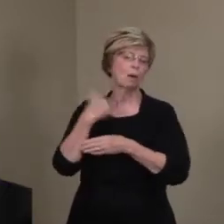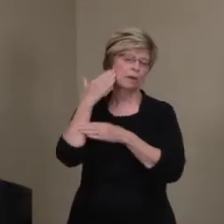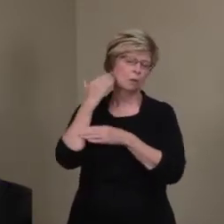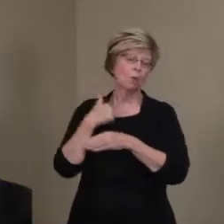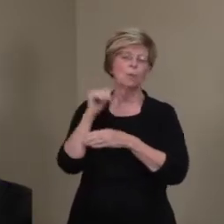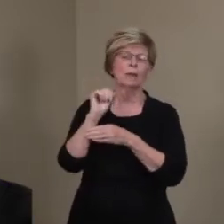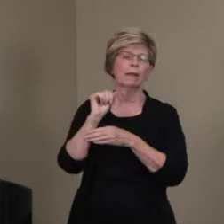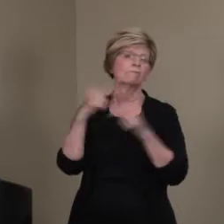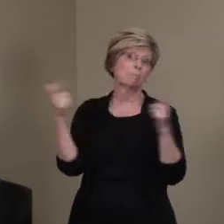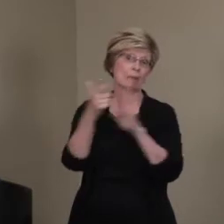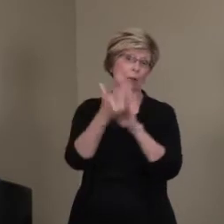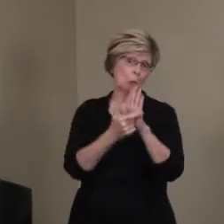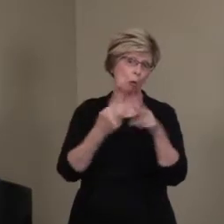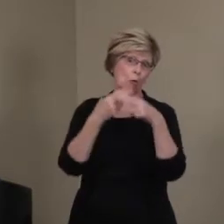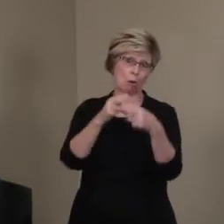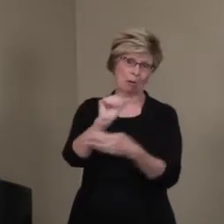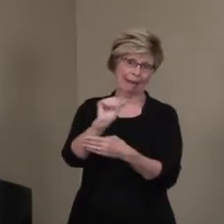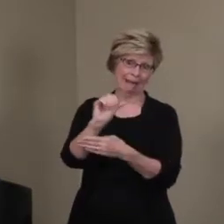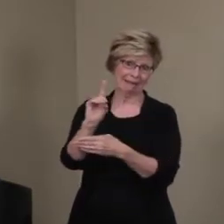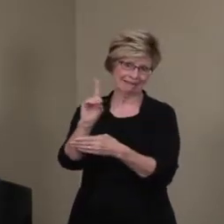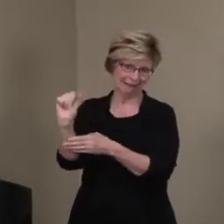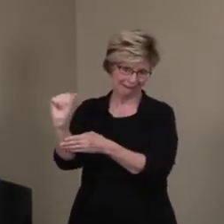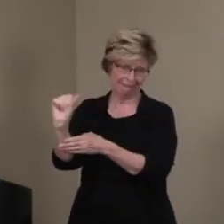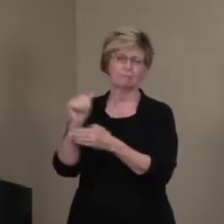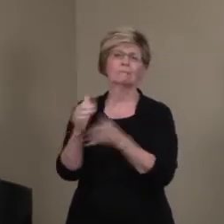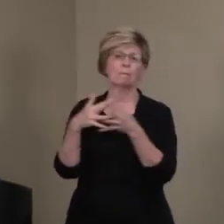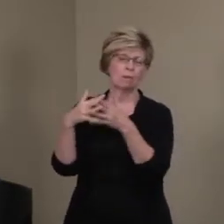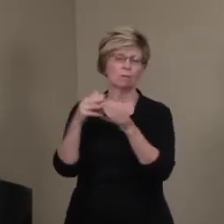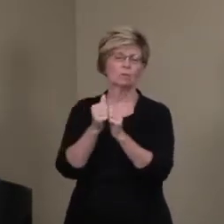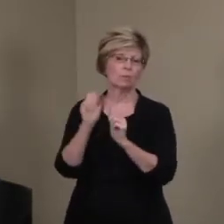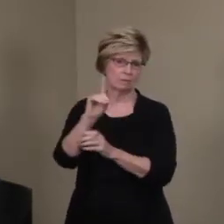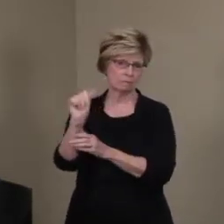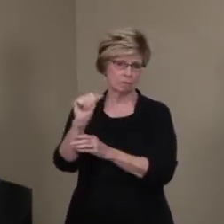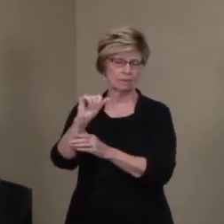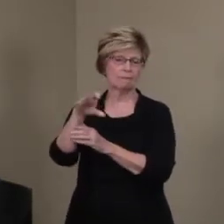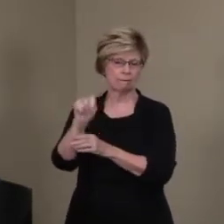accommodations you know I know there's this big law out there called the ABA